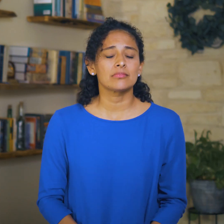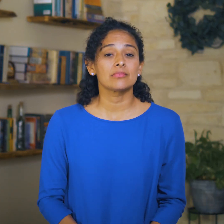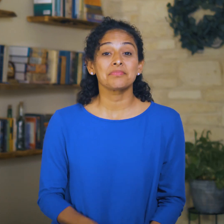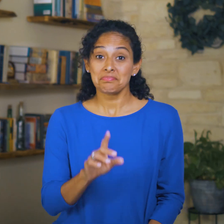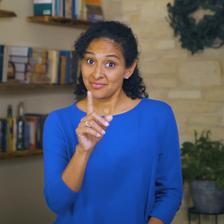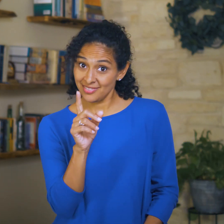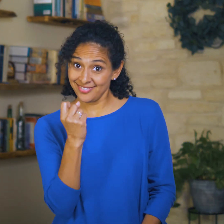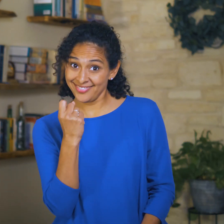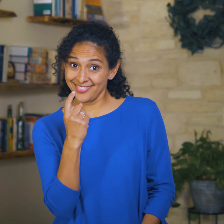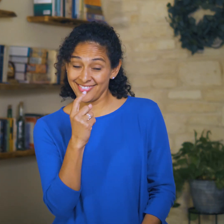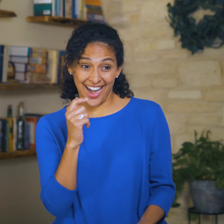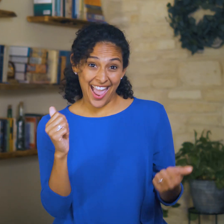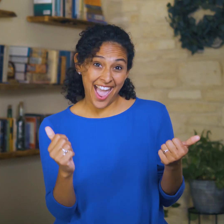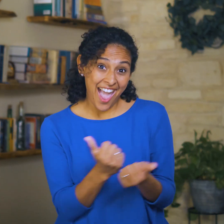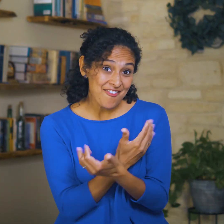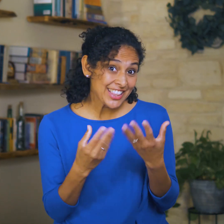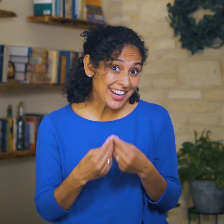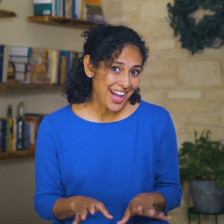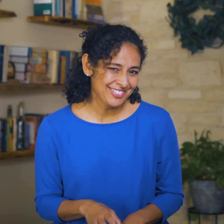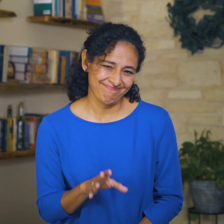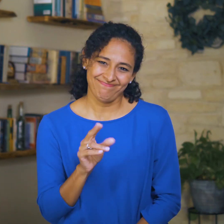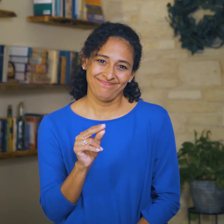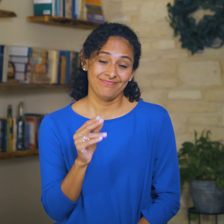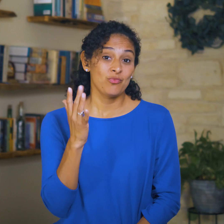But all is not lost.